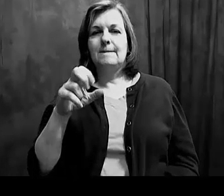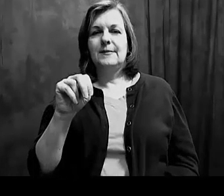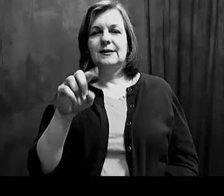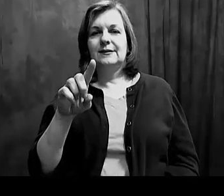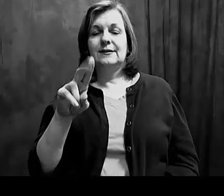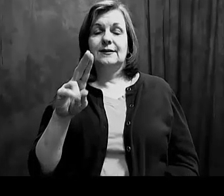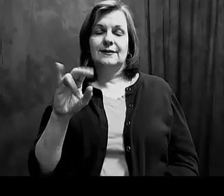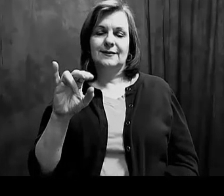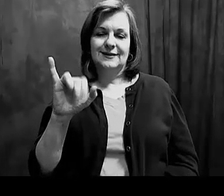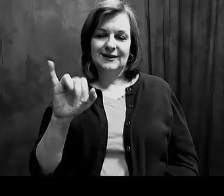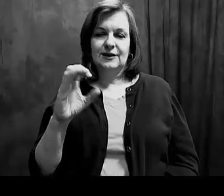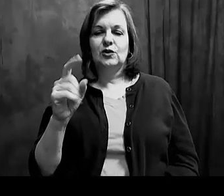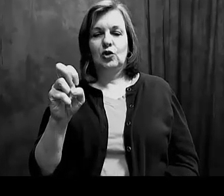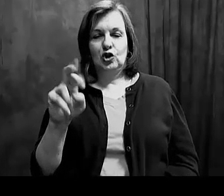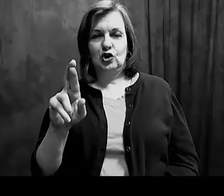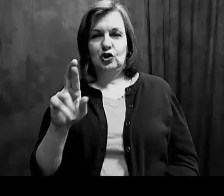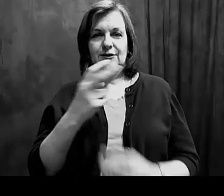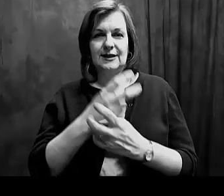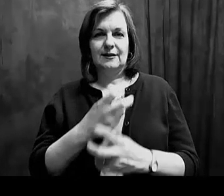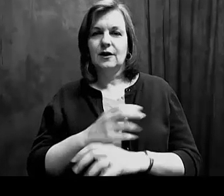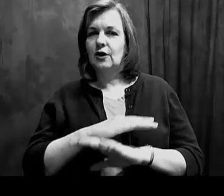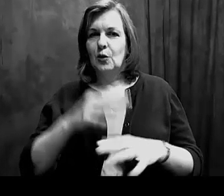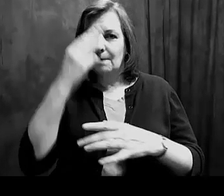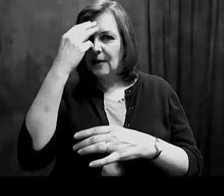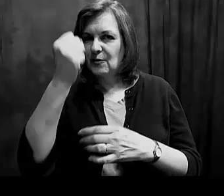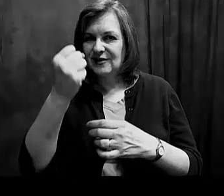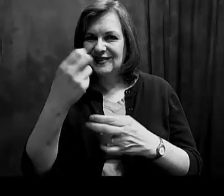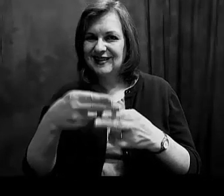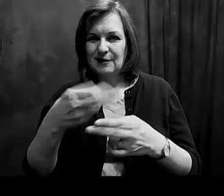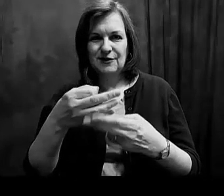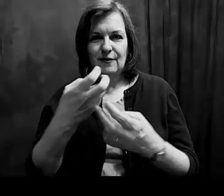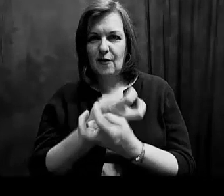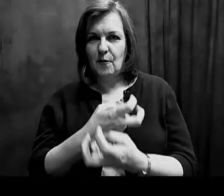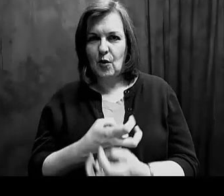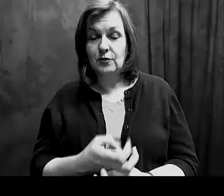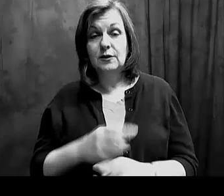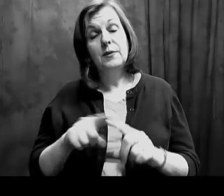again don't worry about memorizing the bone names but some of these you may have